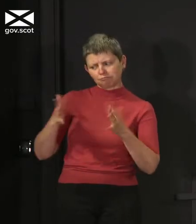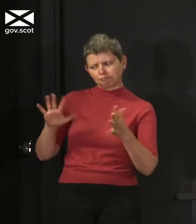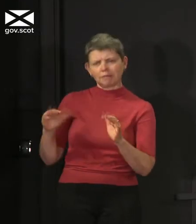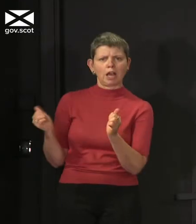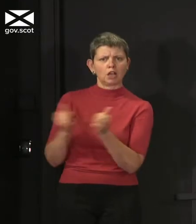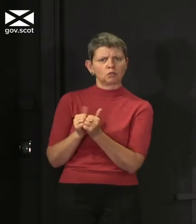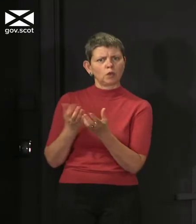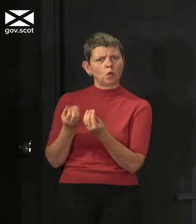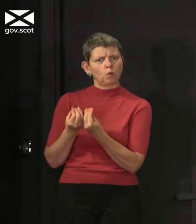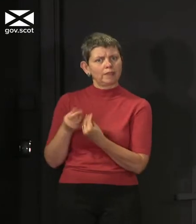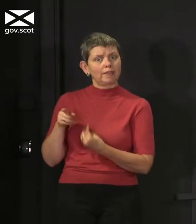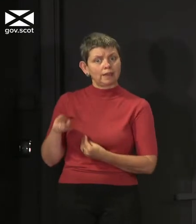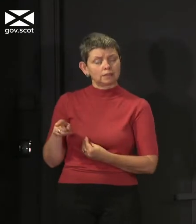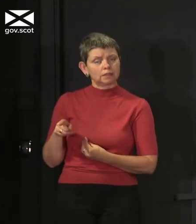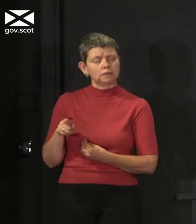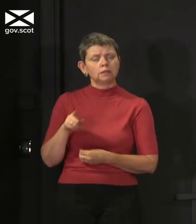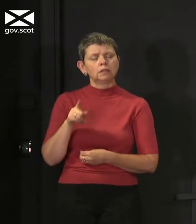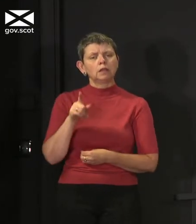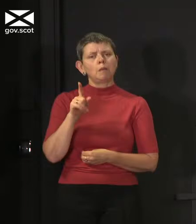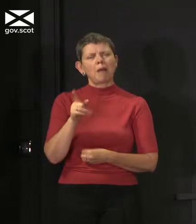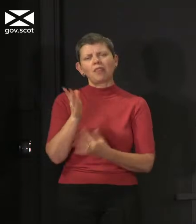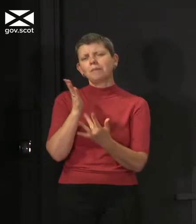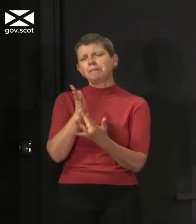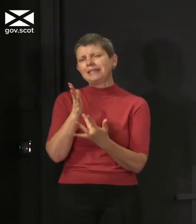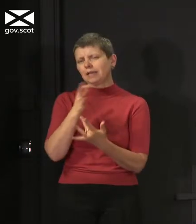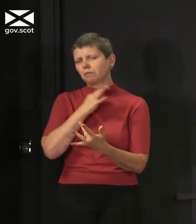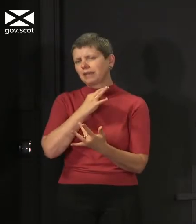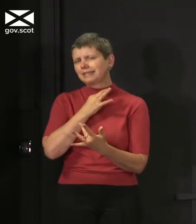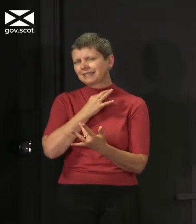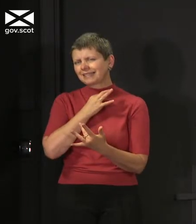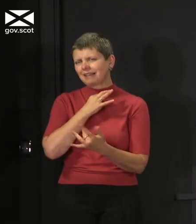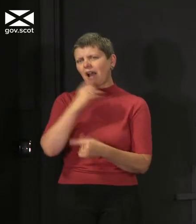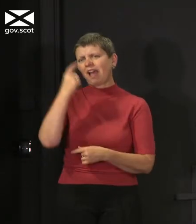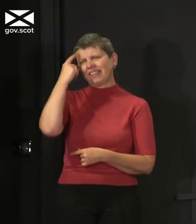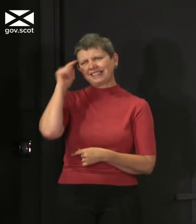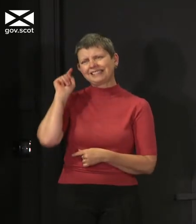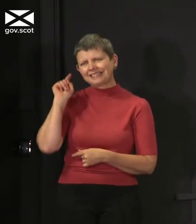around. It is the countries in the medium risk category we have to give more careful